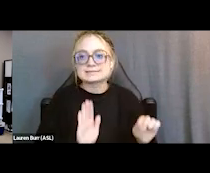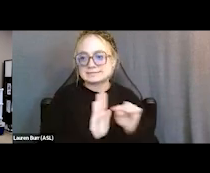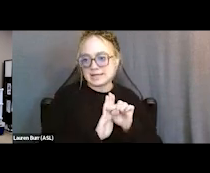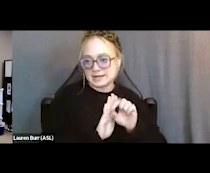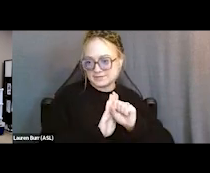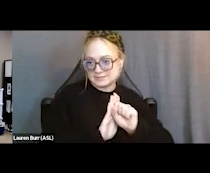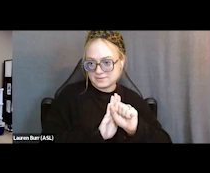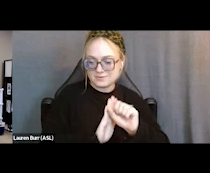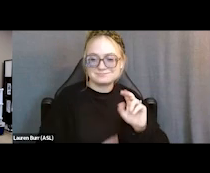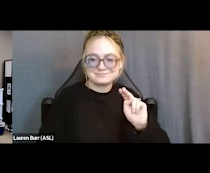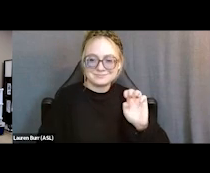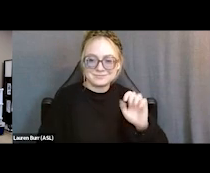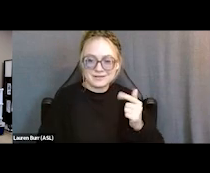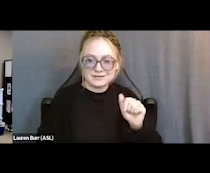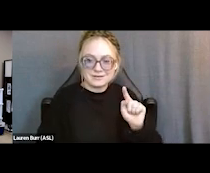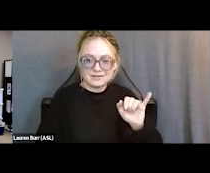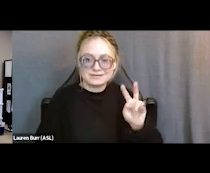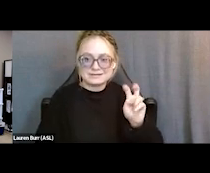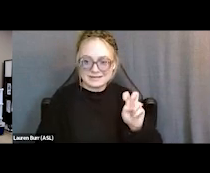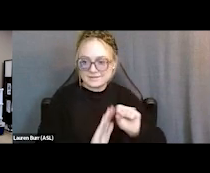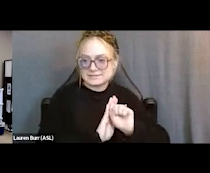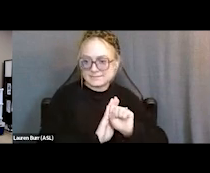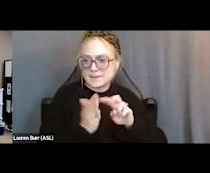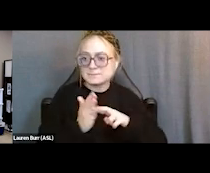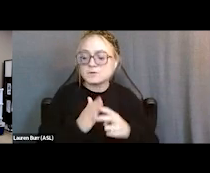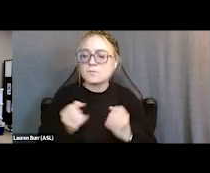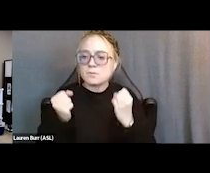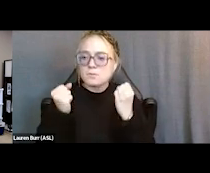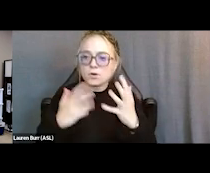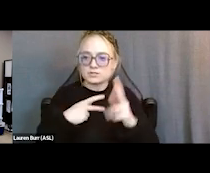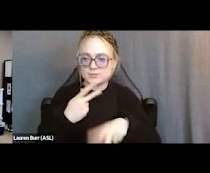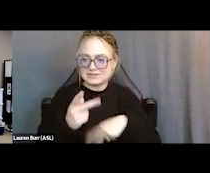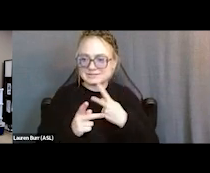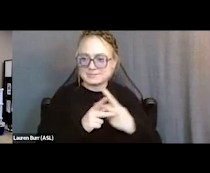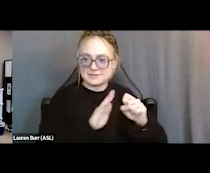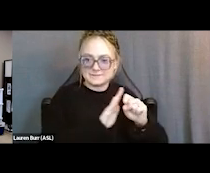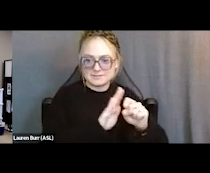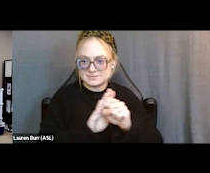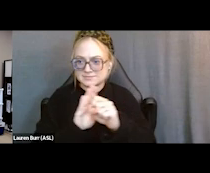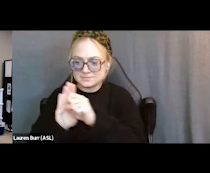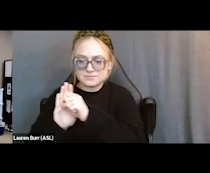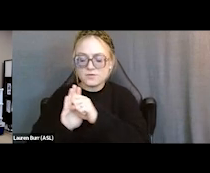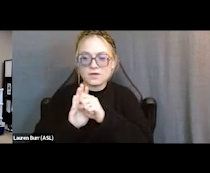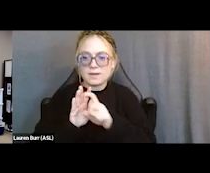Negative symptoms are a collection of multiple types of symptoms that appear as if someone's previous